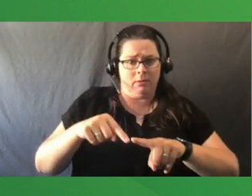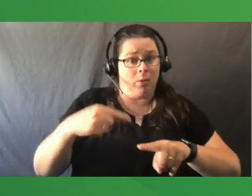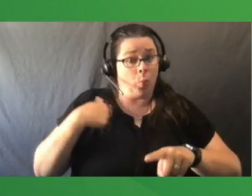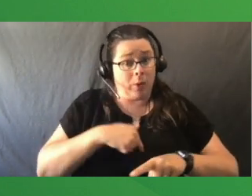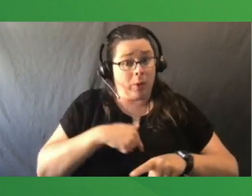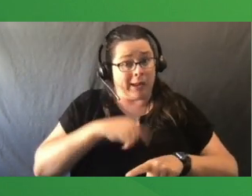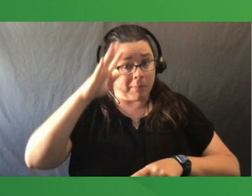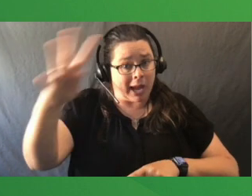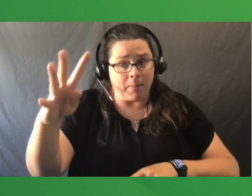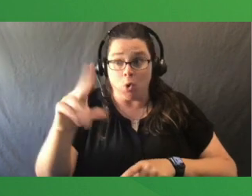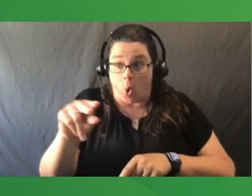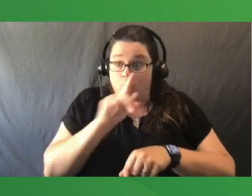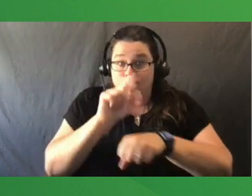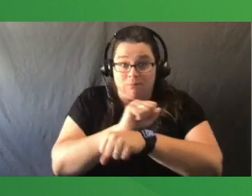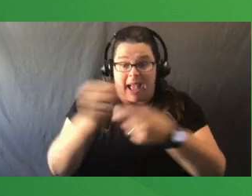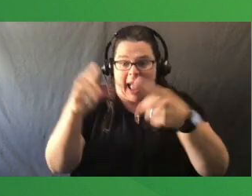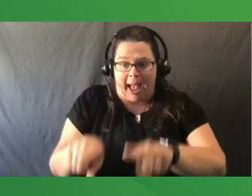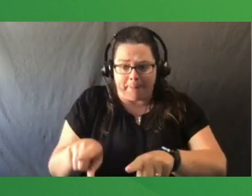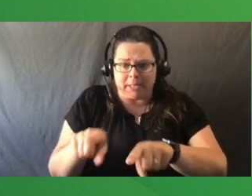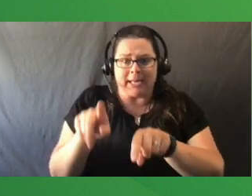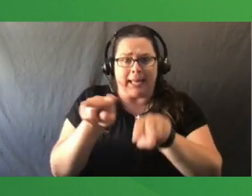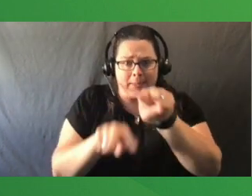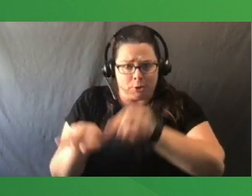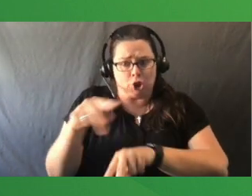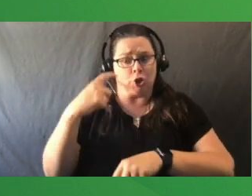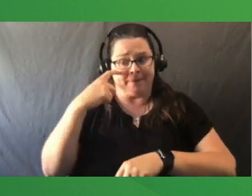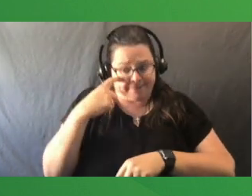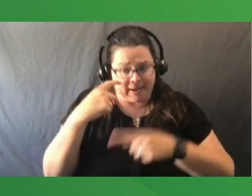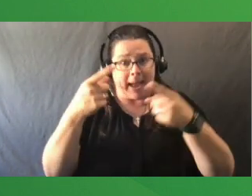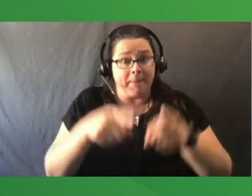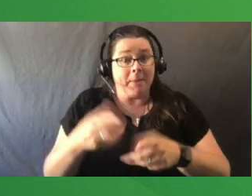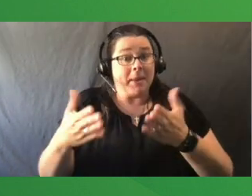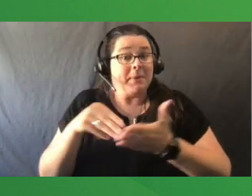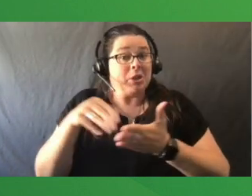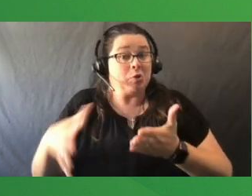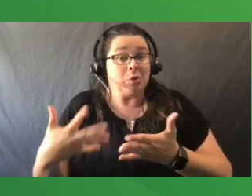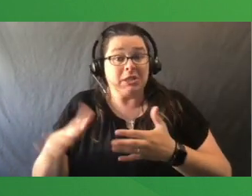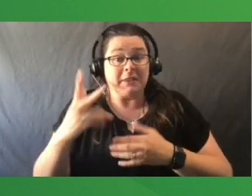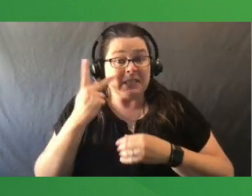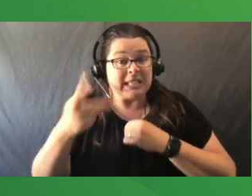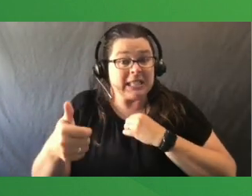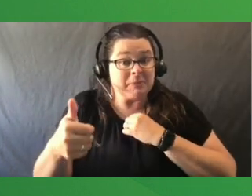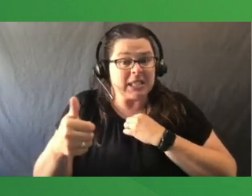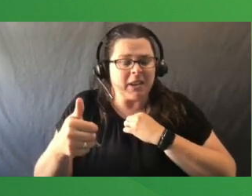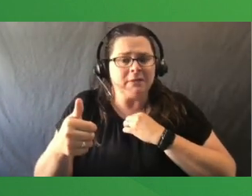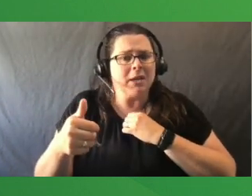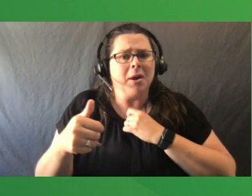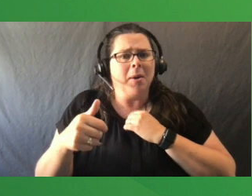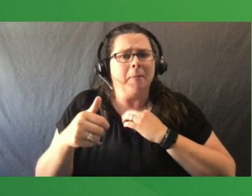You can observe it. And it might be something students are really familiar with, but they never even thought to explain it.